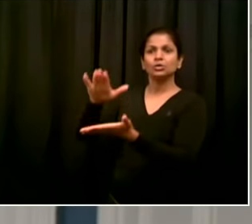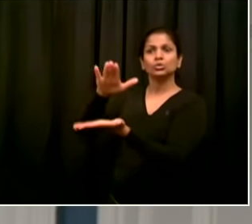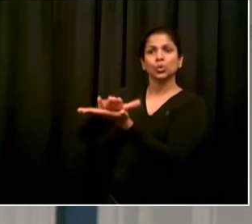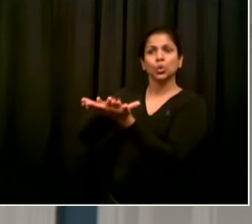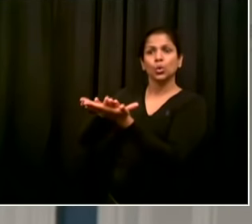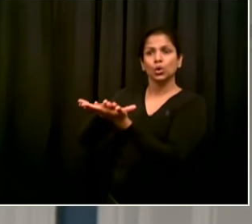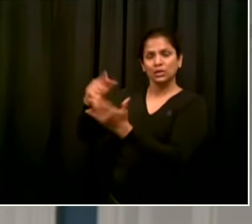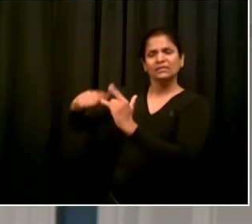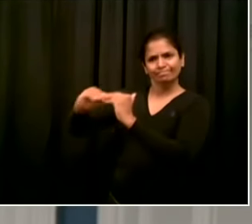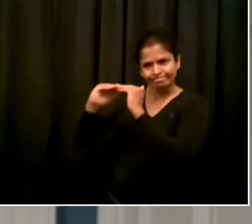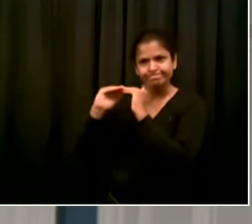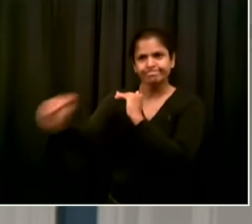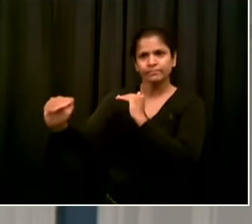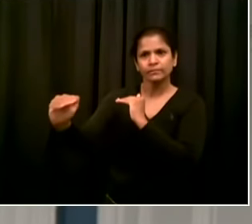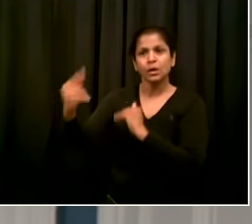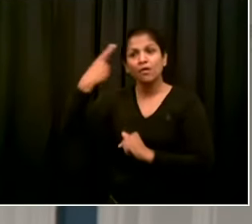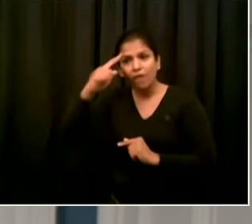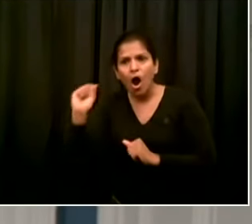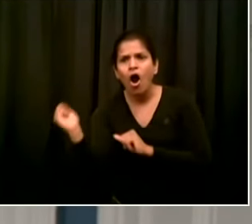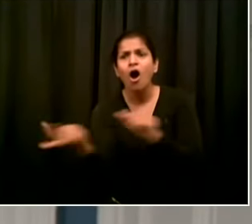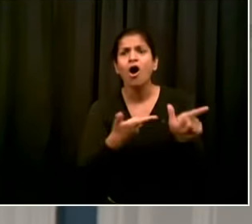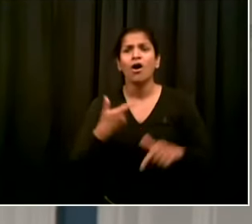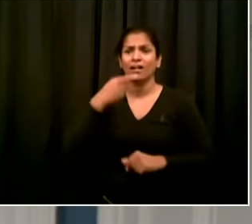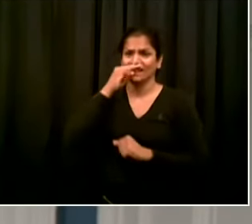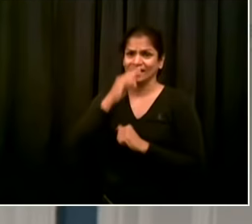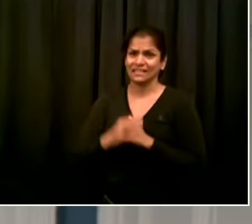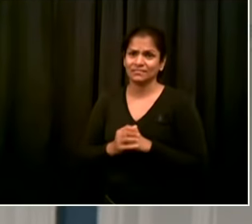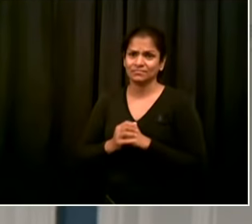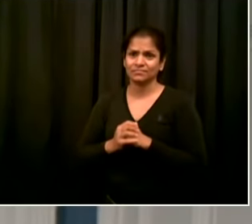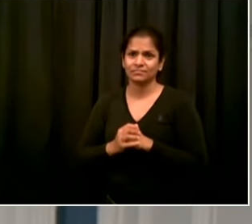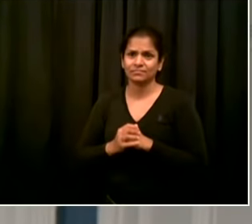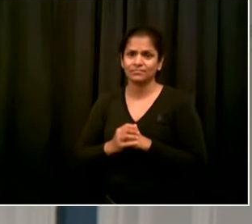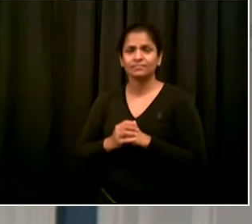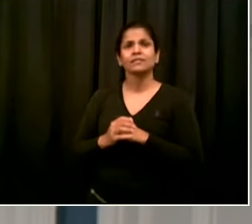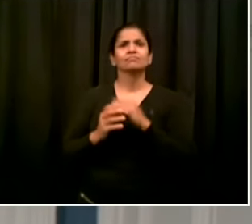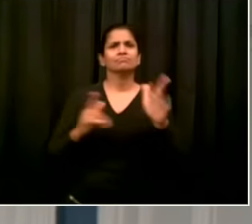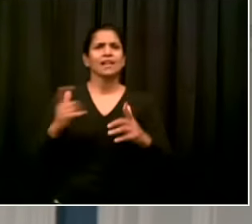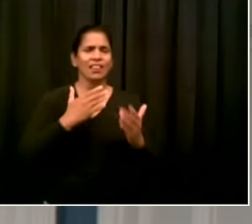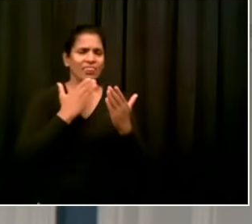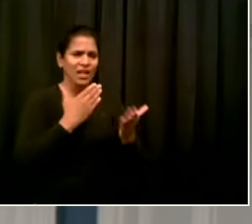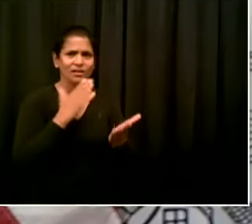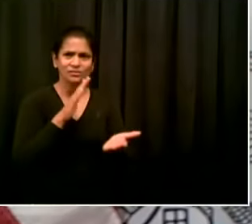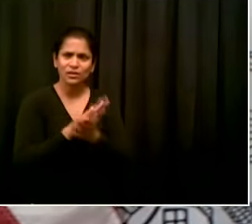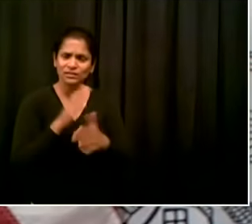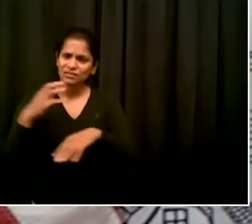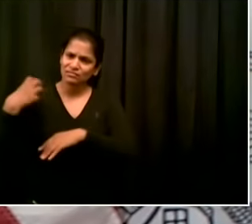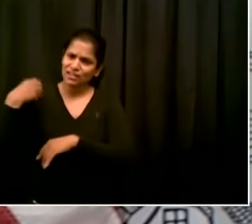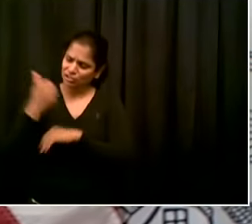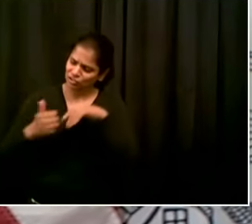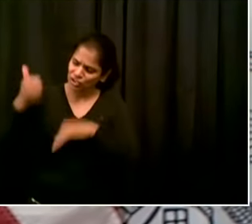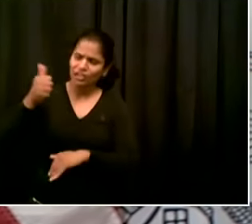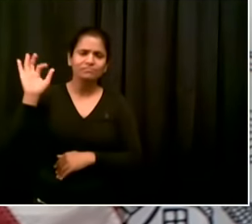ISLAND SCHOOL I NEED TO SHARE AN EANCDOTE THAT